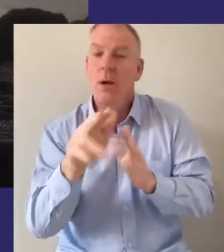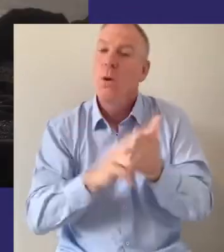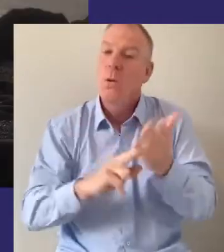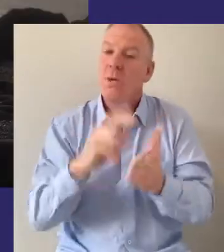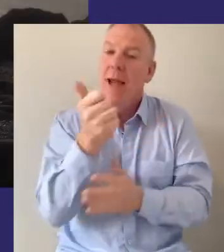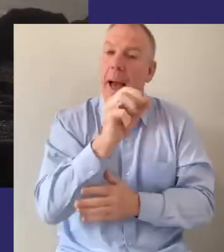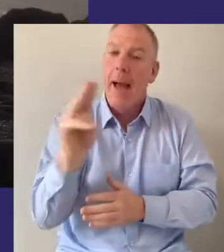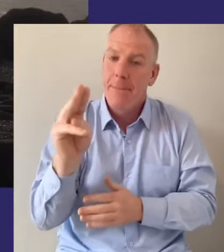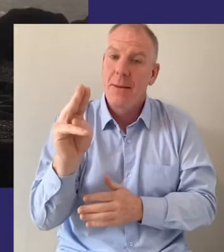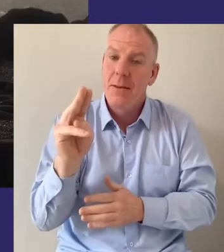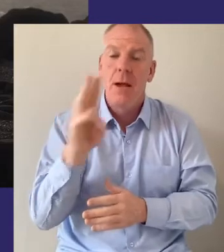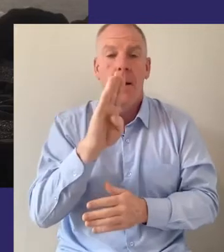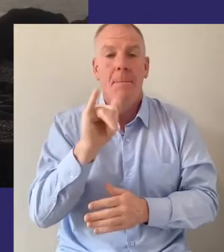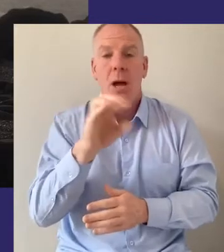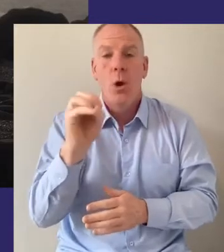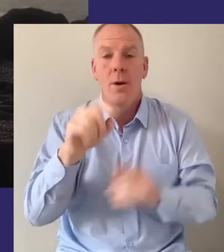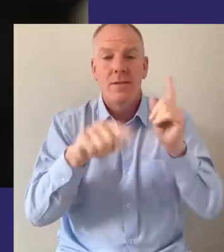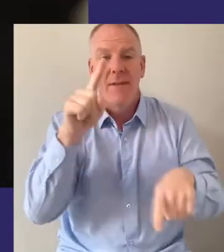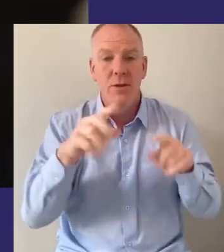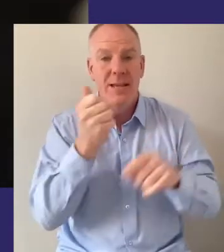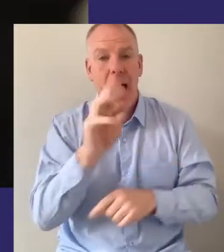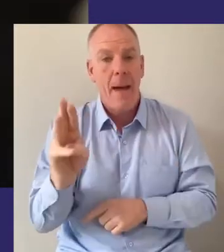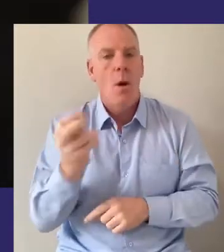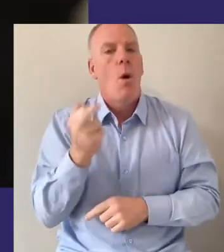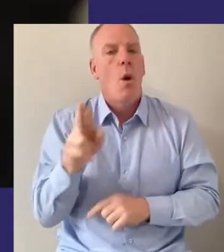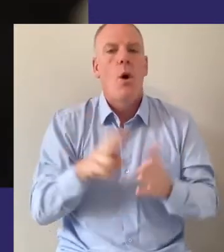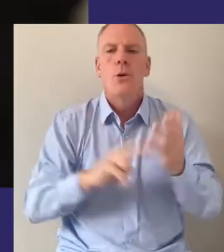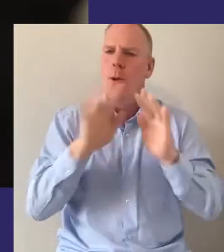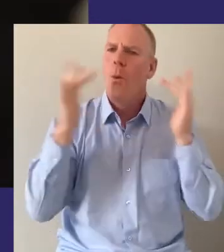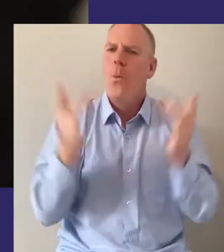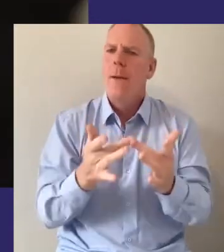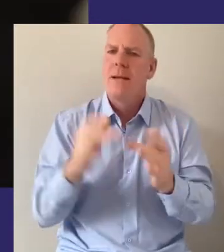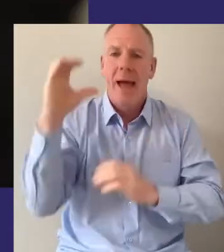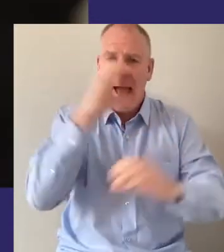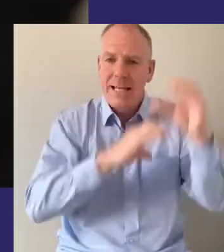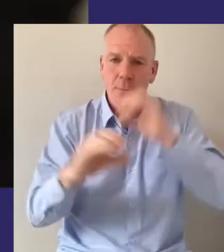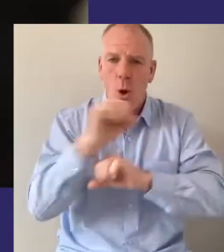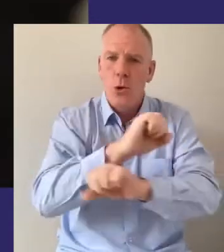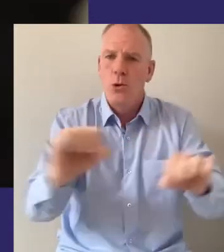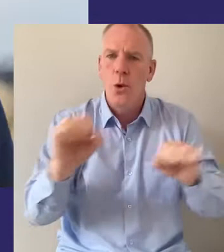our app, the Biodiversity app, or via our website at exploreyourshore.ie.